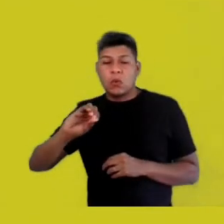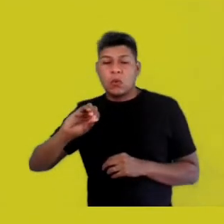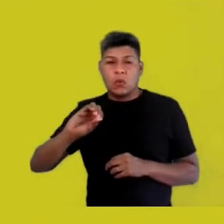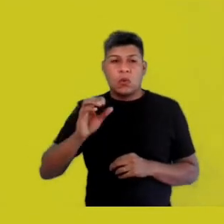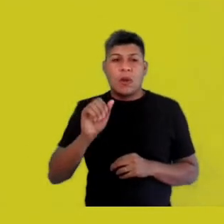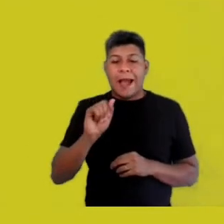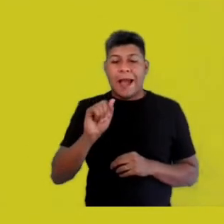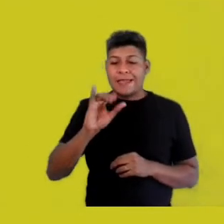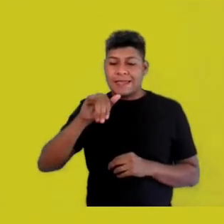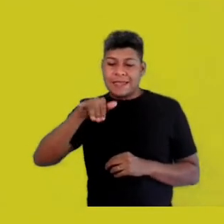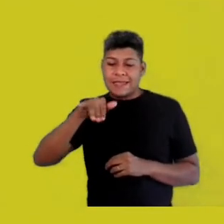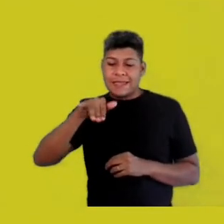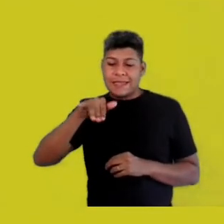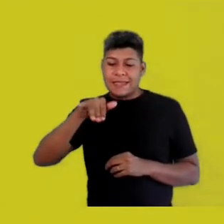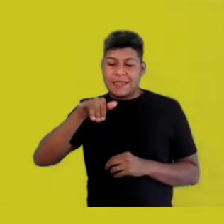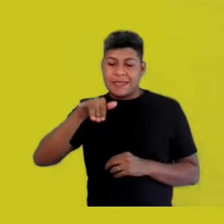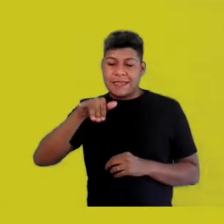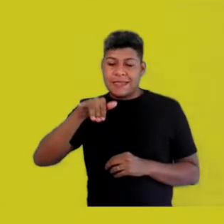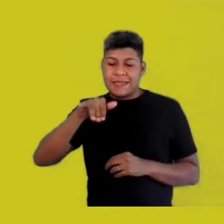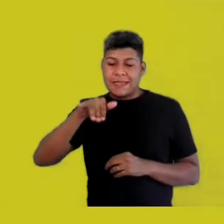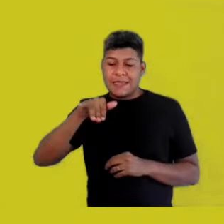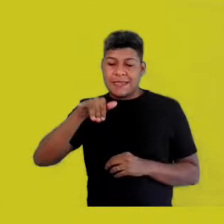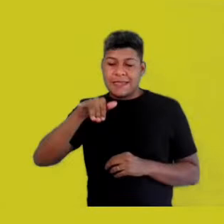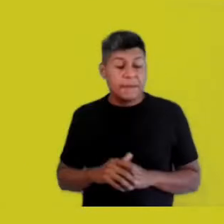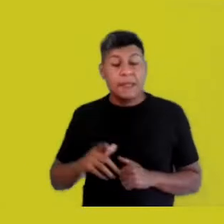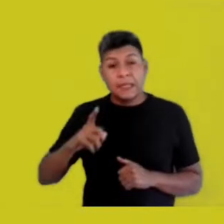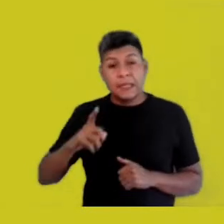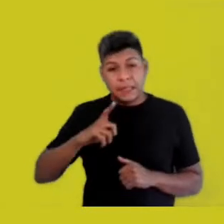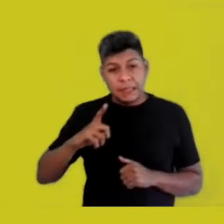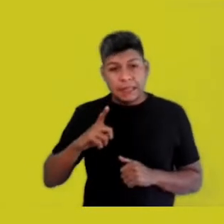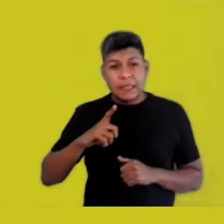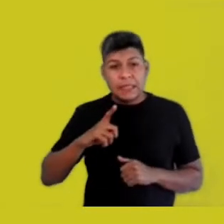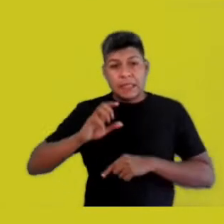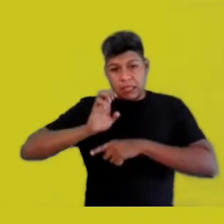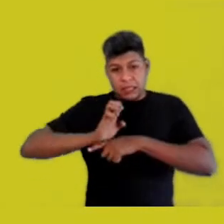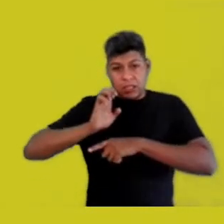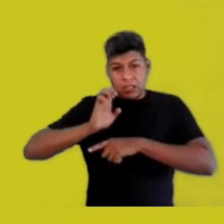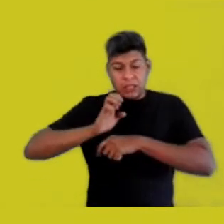Tiganá Santana, on the other hand, who’s been here other times,